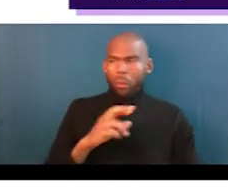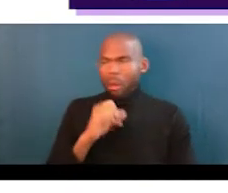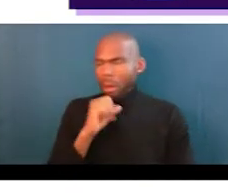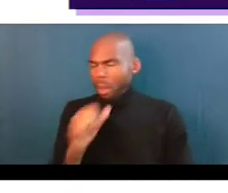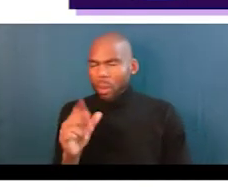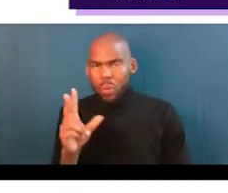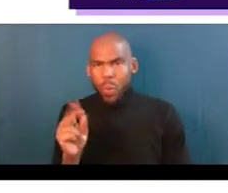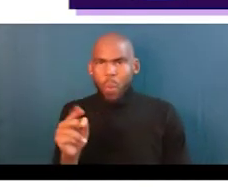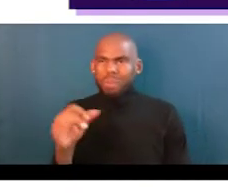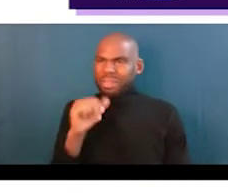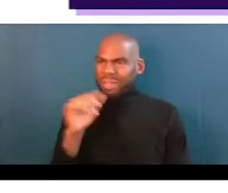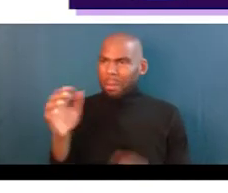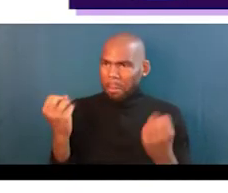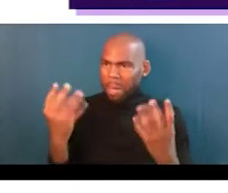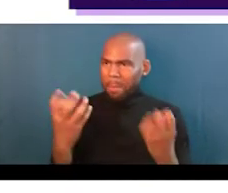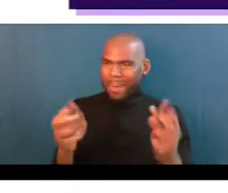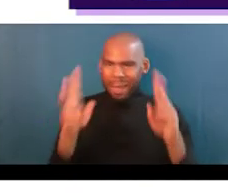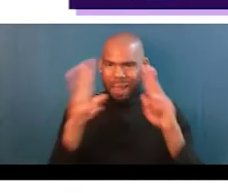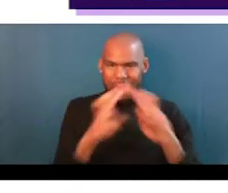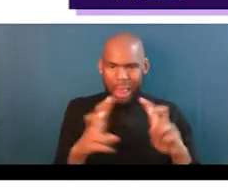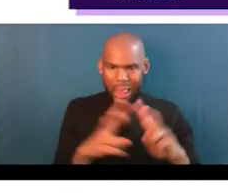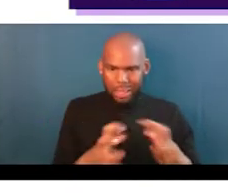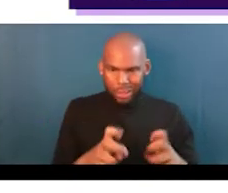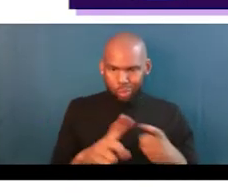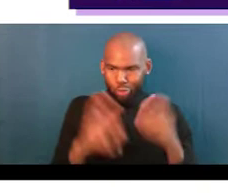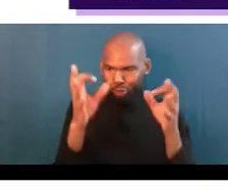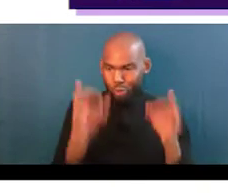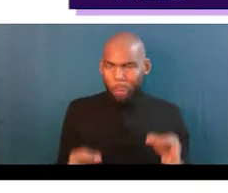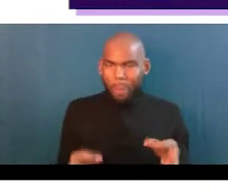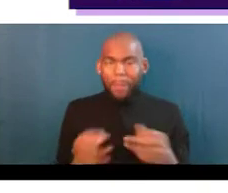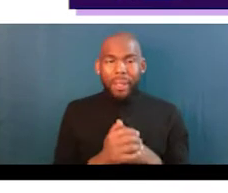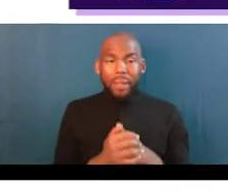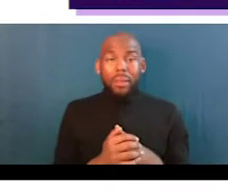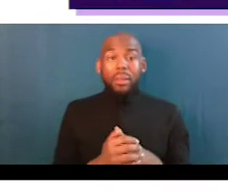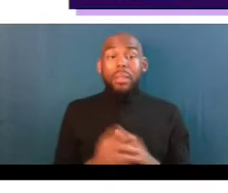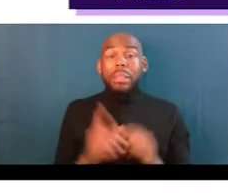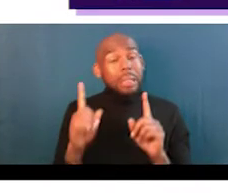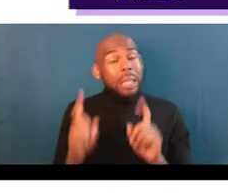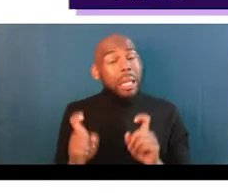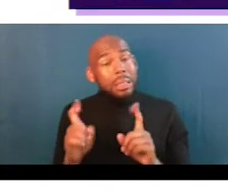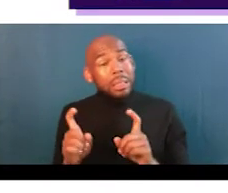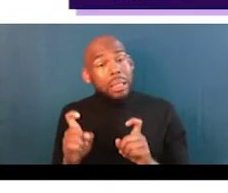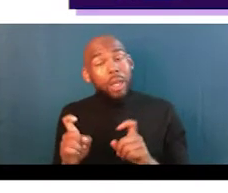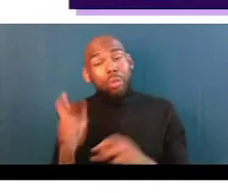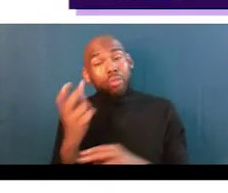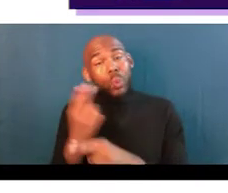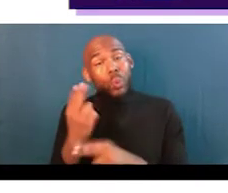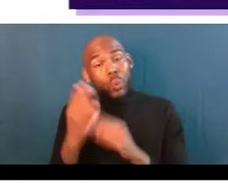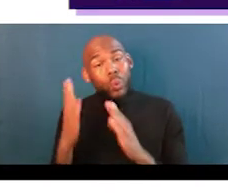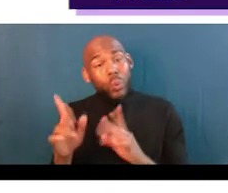analysis is required to determine if a site is accessible. User testing. The United States